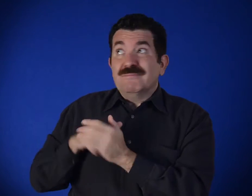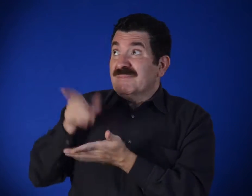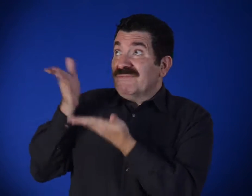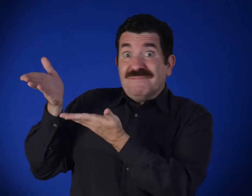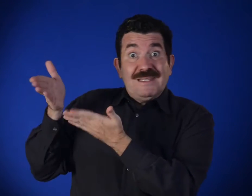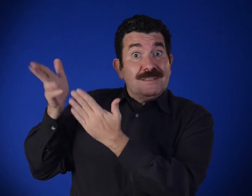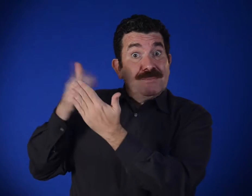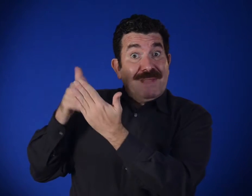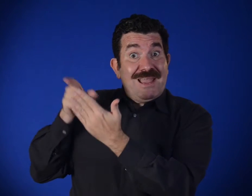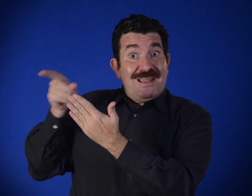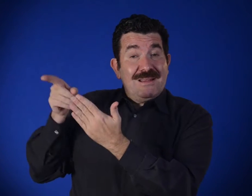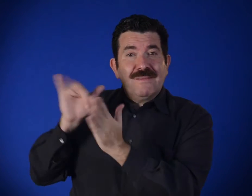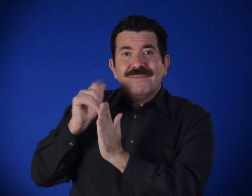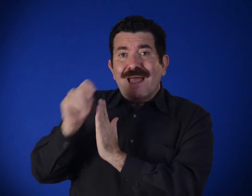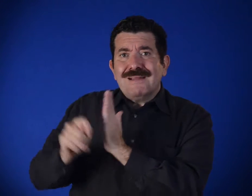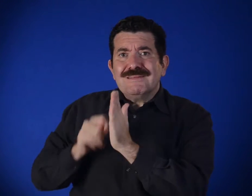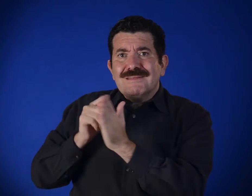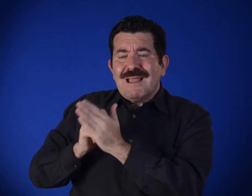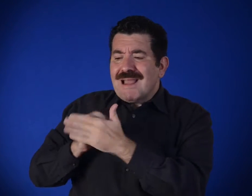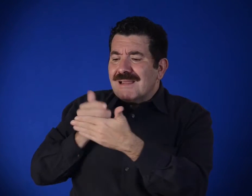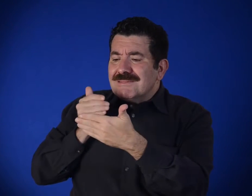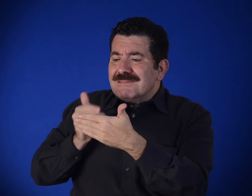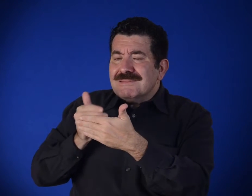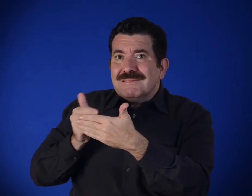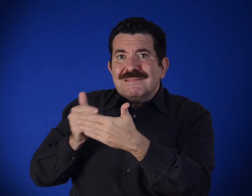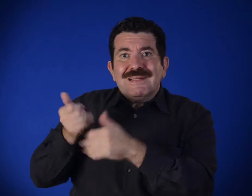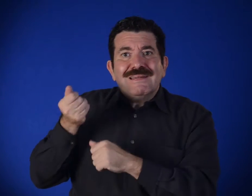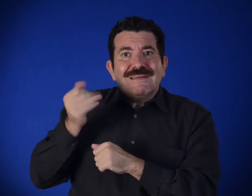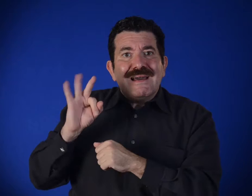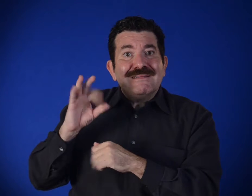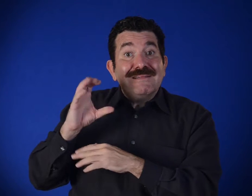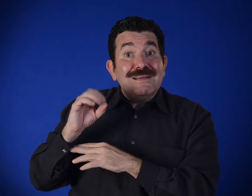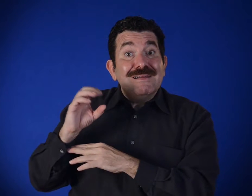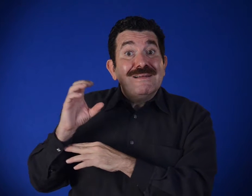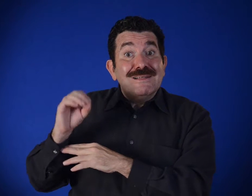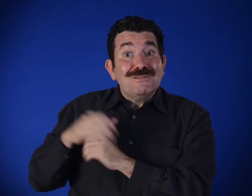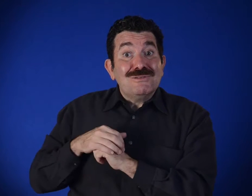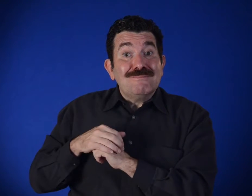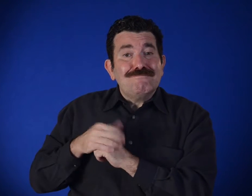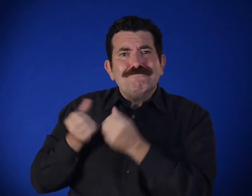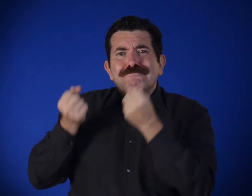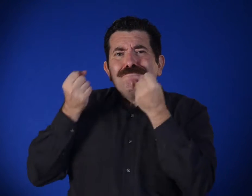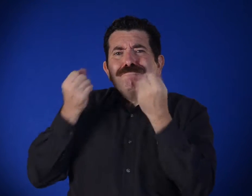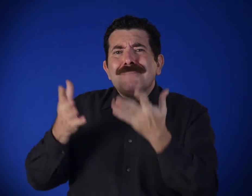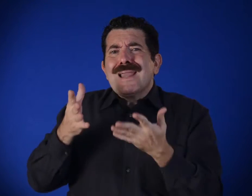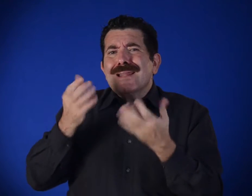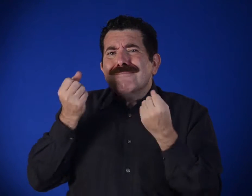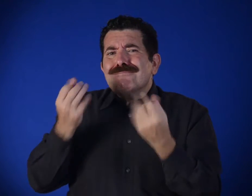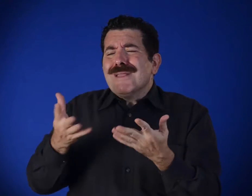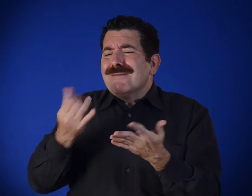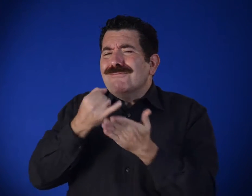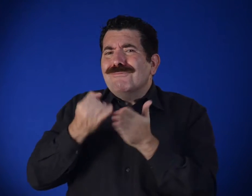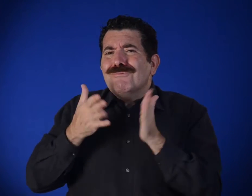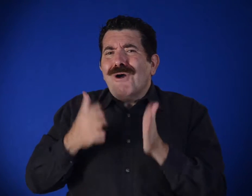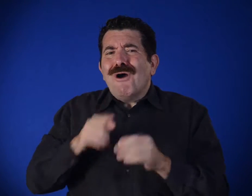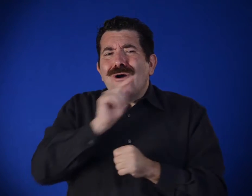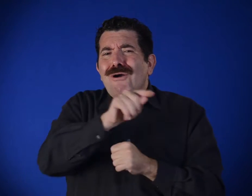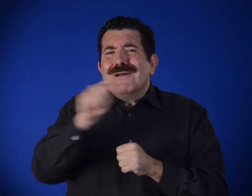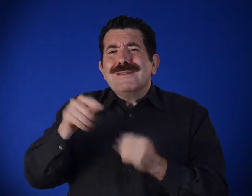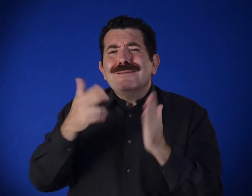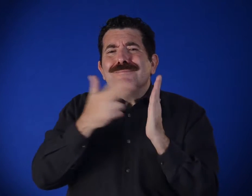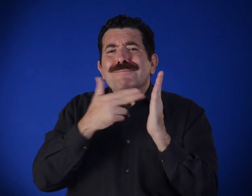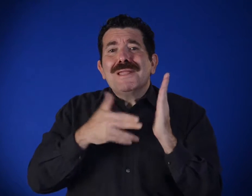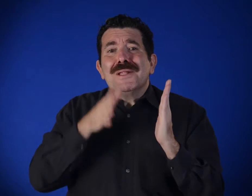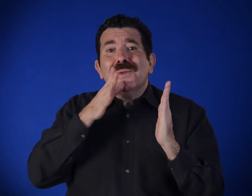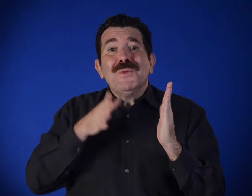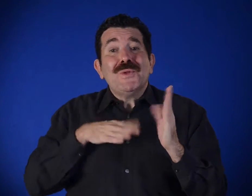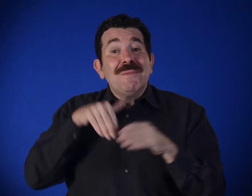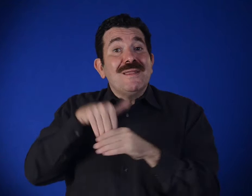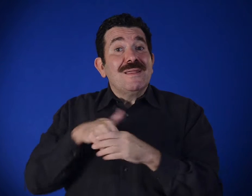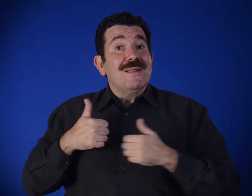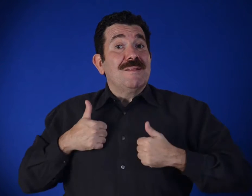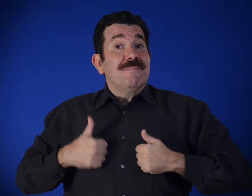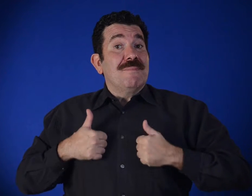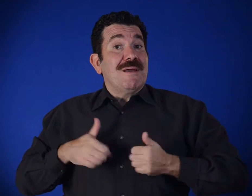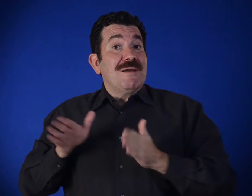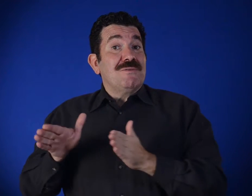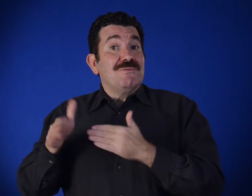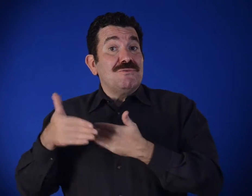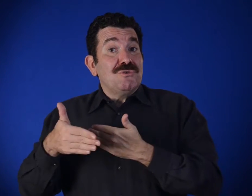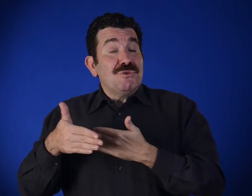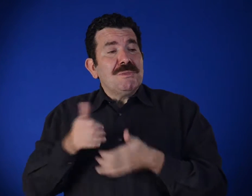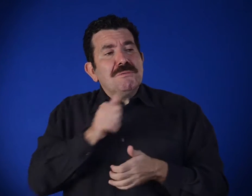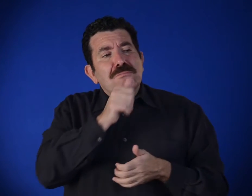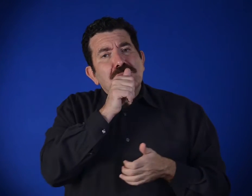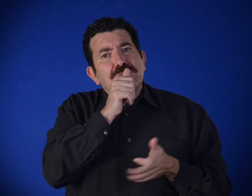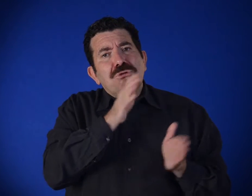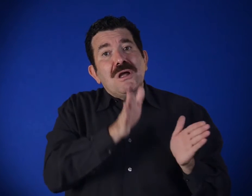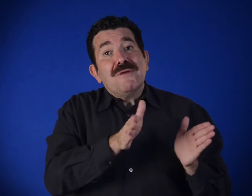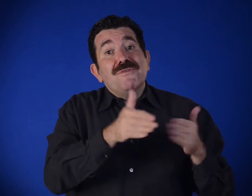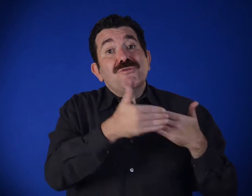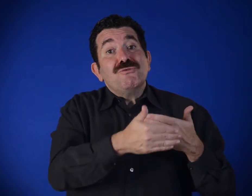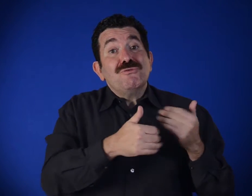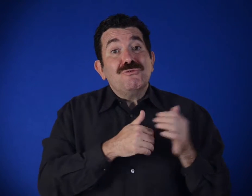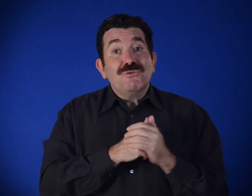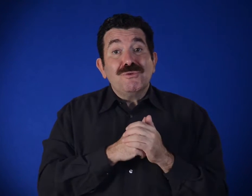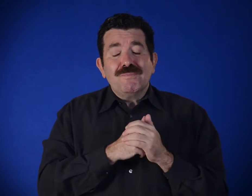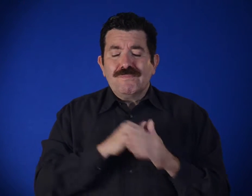Near the end of the nineteenth century, many artists depicted women at their bath in their private rooms.